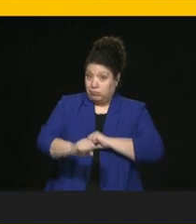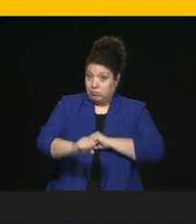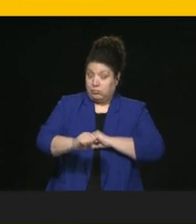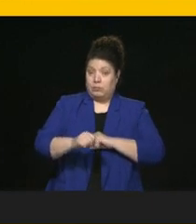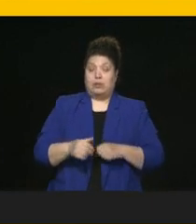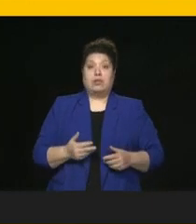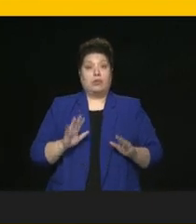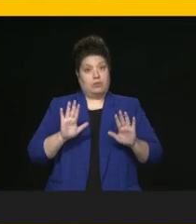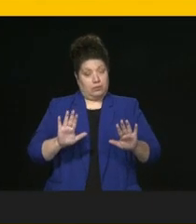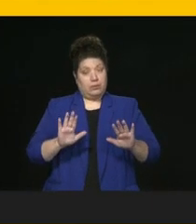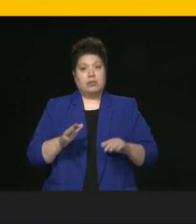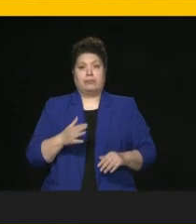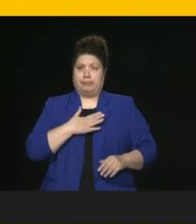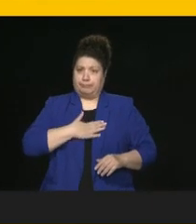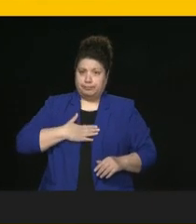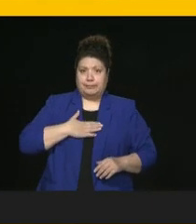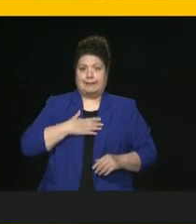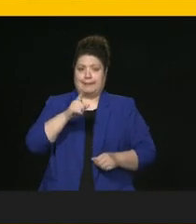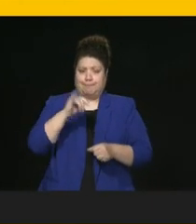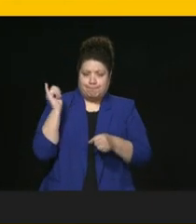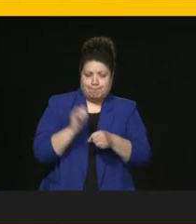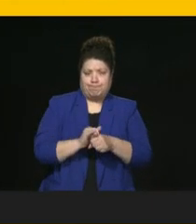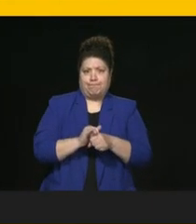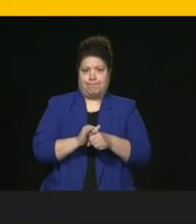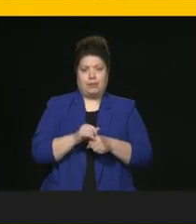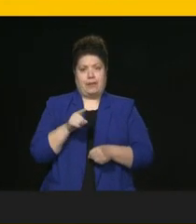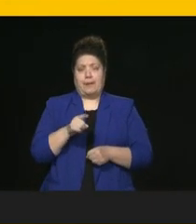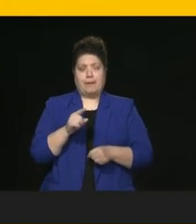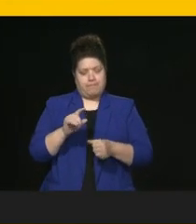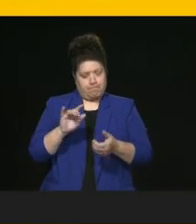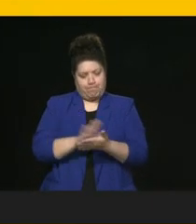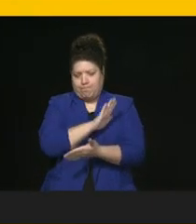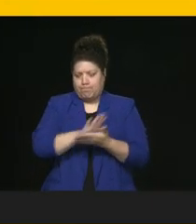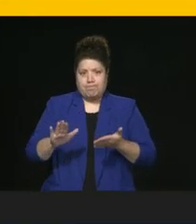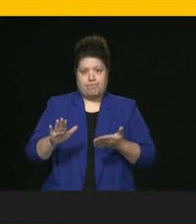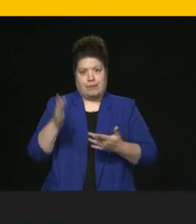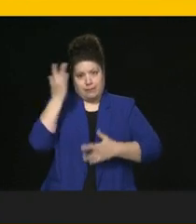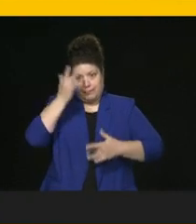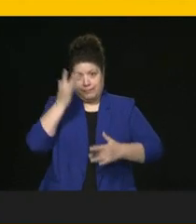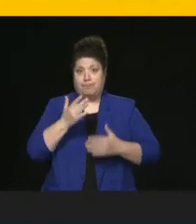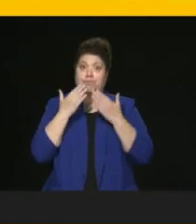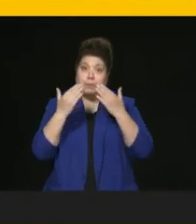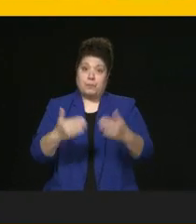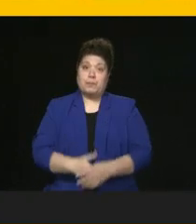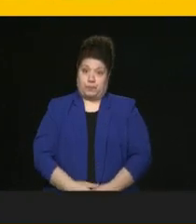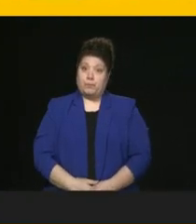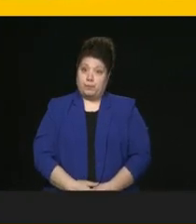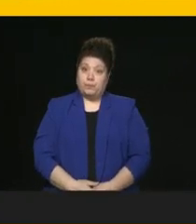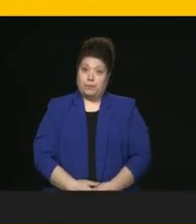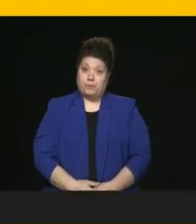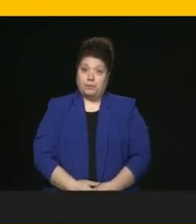OUR PROGRESS. SO, LET'S MAINTAIN OUR COLLECTIVE RESOLVE. LET'S CRUSH IN CURVE.